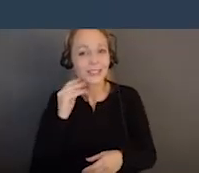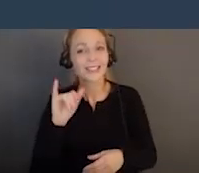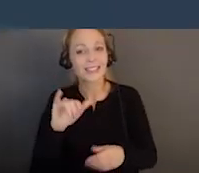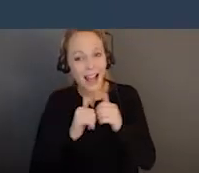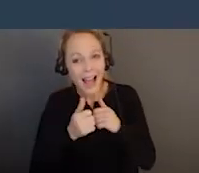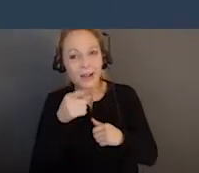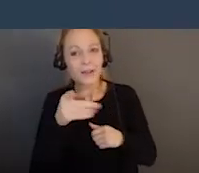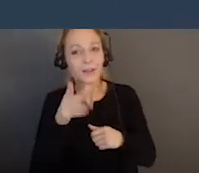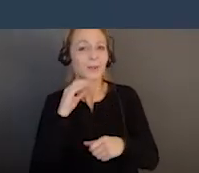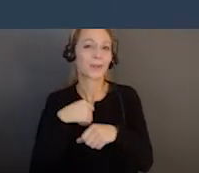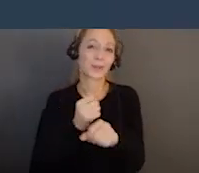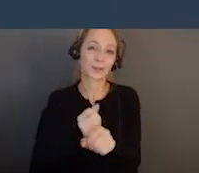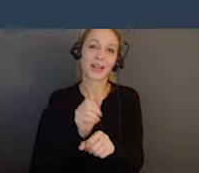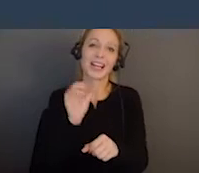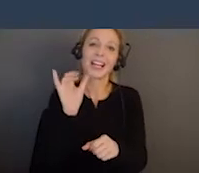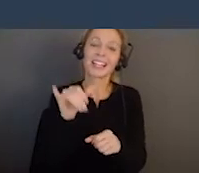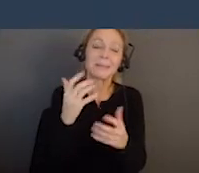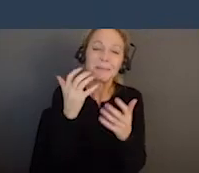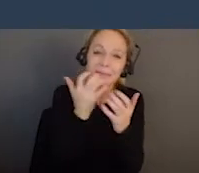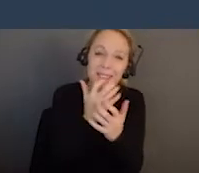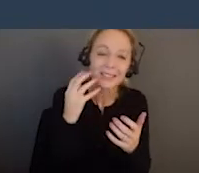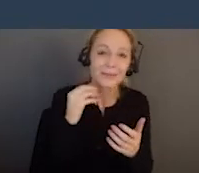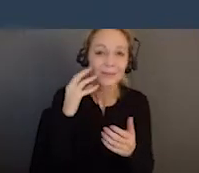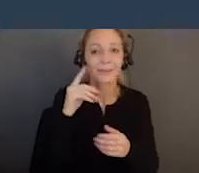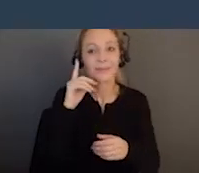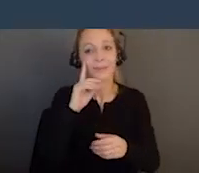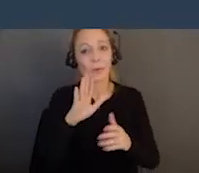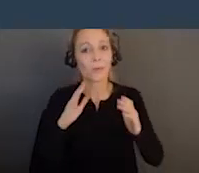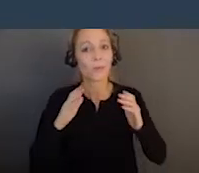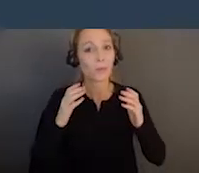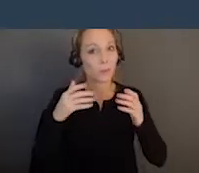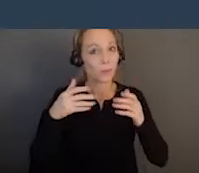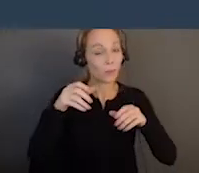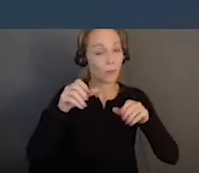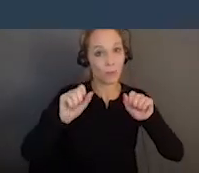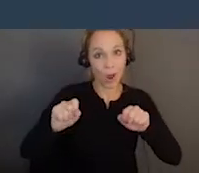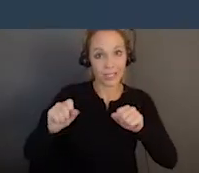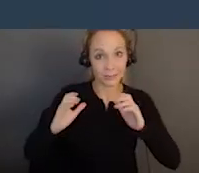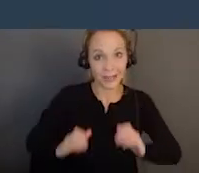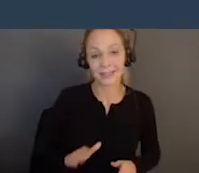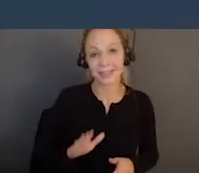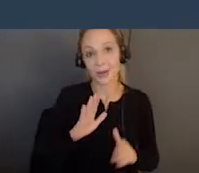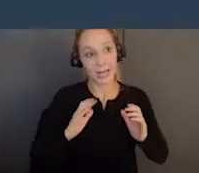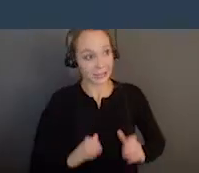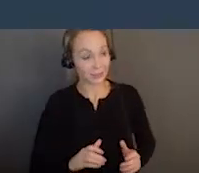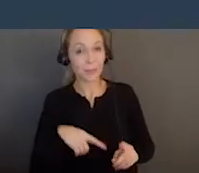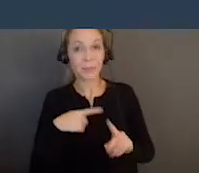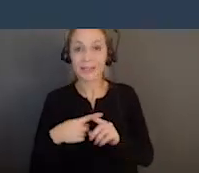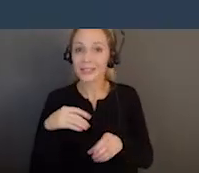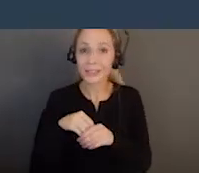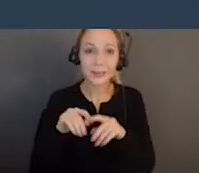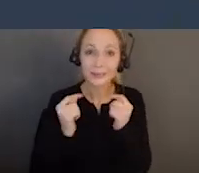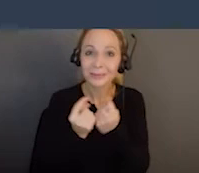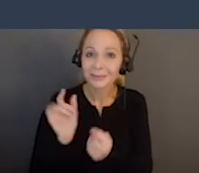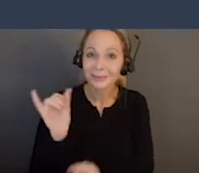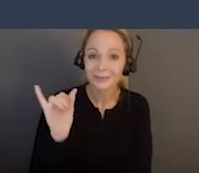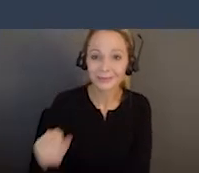CAN CREATE THAT AMAZING EXPERIENCE FOR YOUR PROSPECTS, FOR YOUR CUSTOMERS, AND ALSO YOUR INTERNAL TEAMS AS WELL.